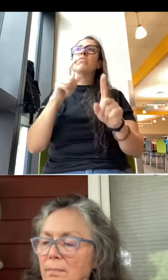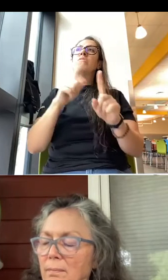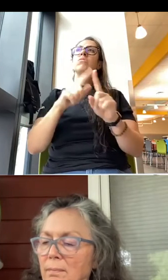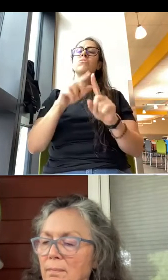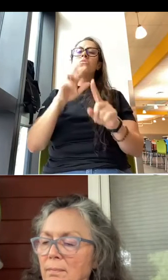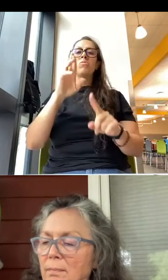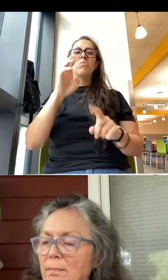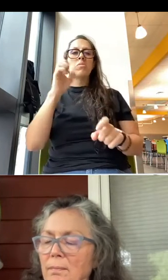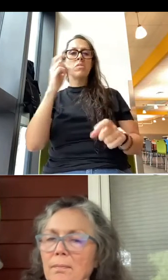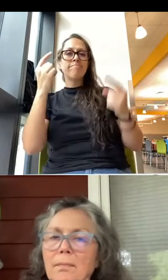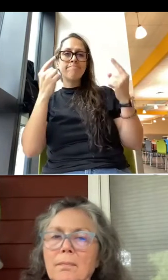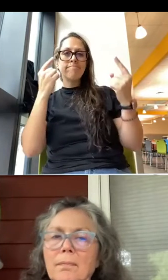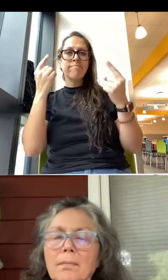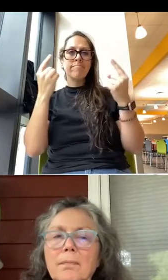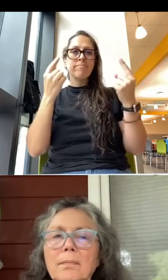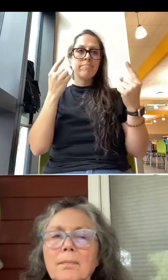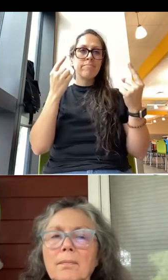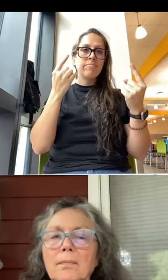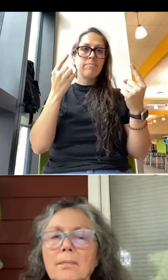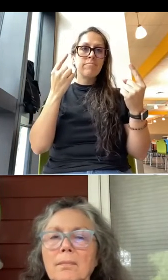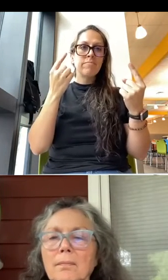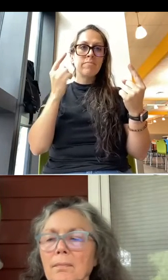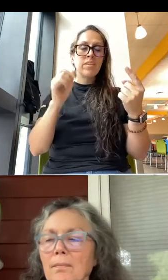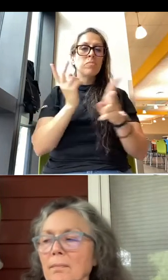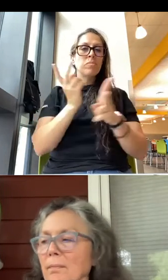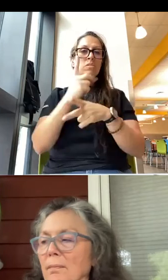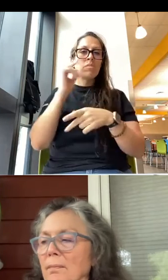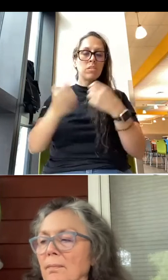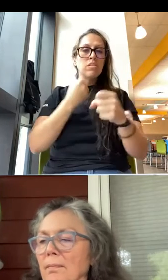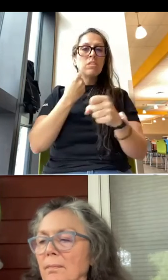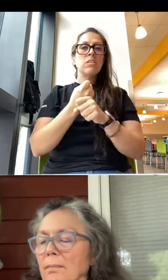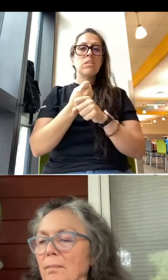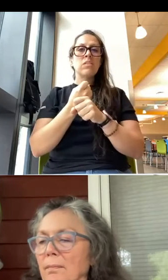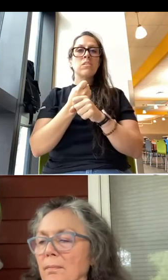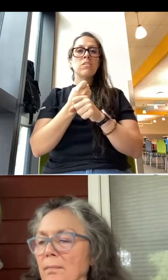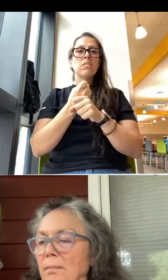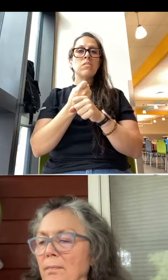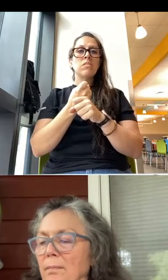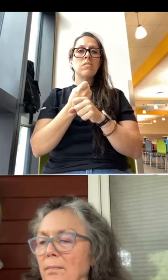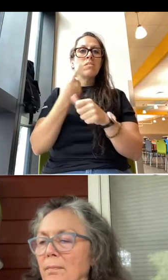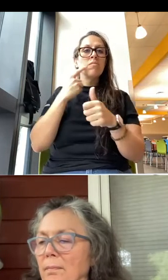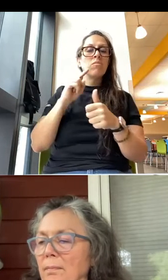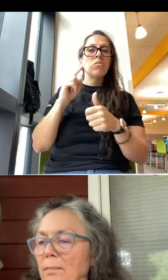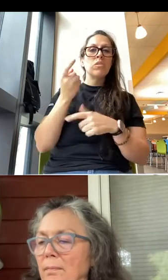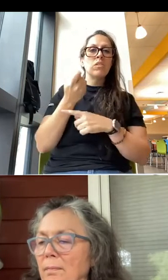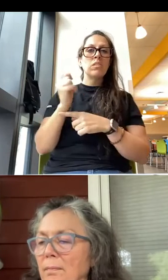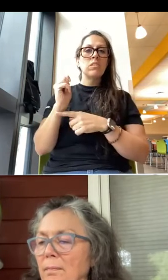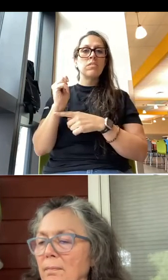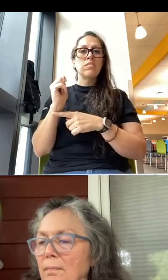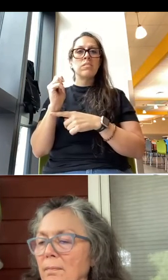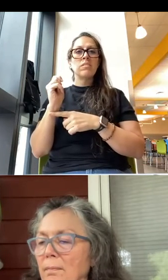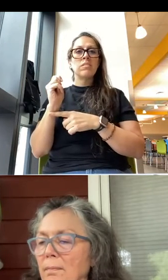which was for the um, the, it was for I can't quite actually remember right